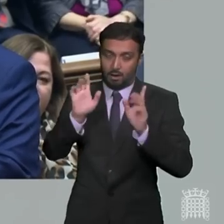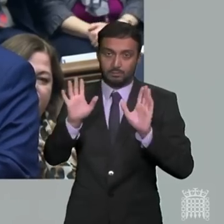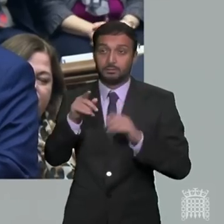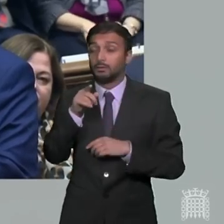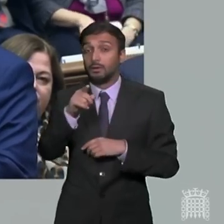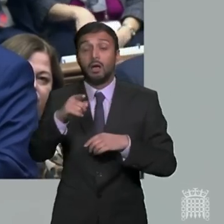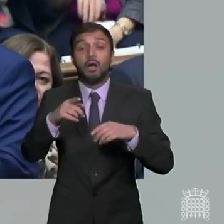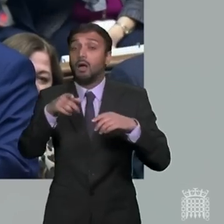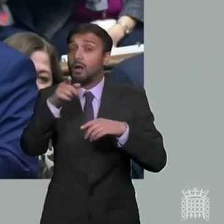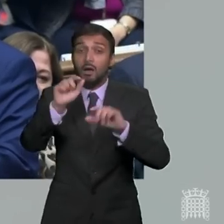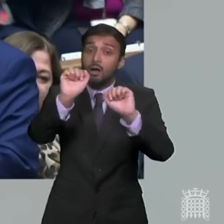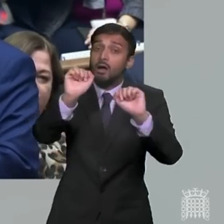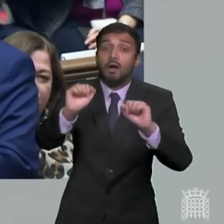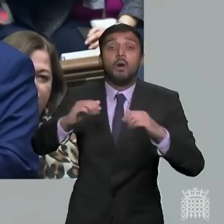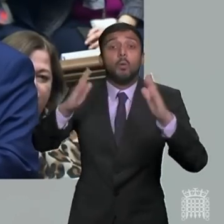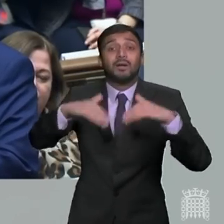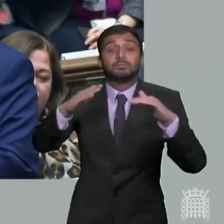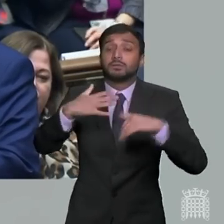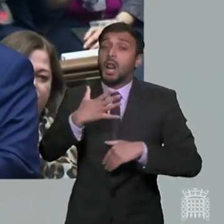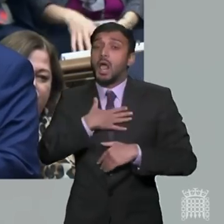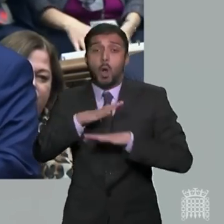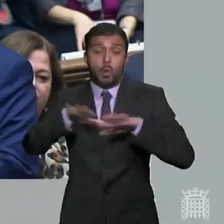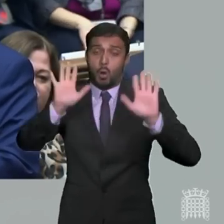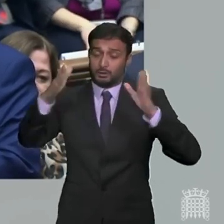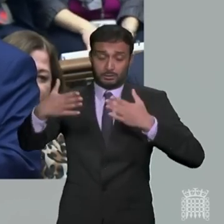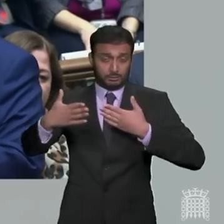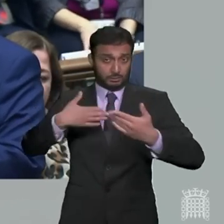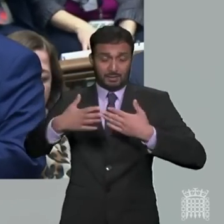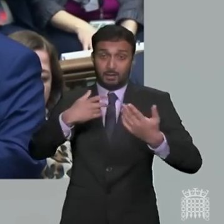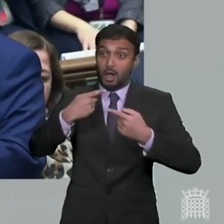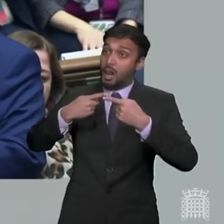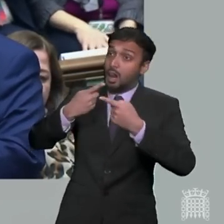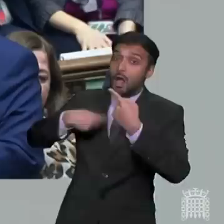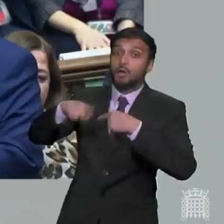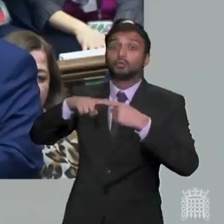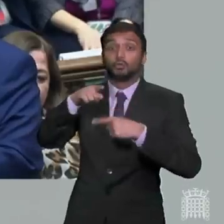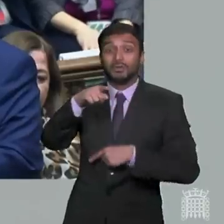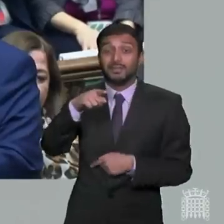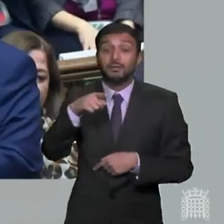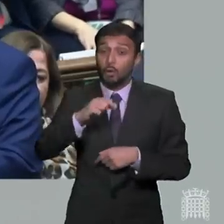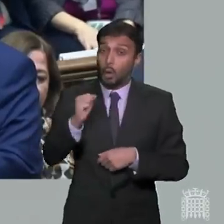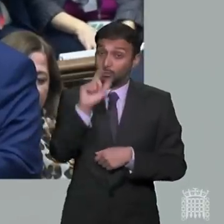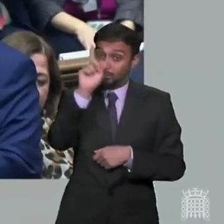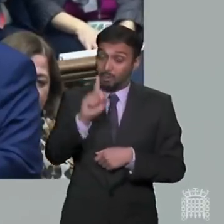year the people of Scotland voted for a Scottish Parliament with the majority and the mandate to deliver an independence referendum.